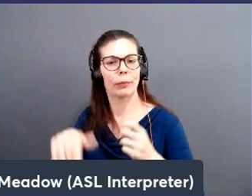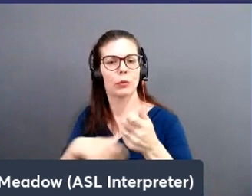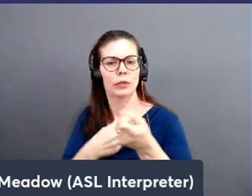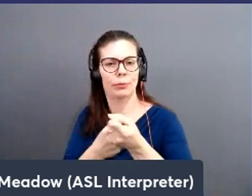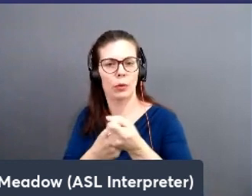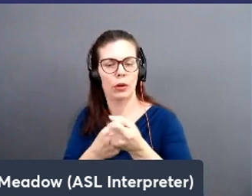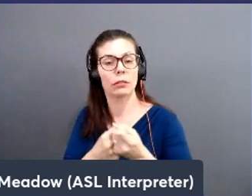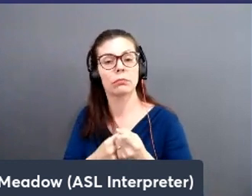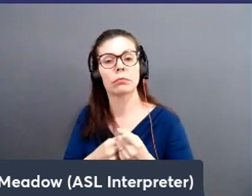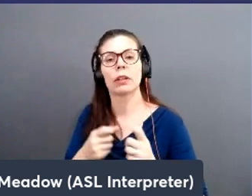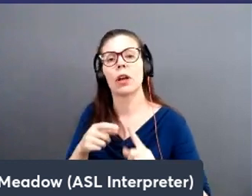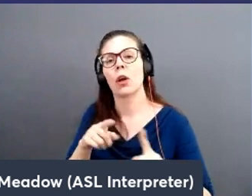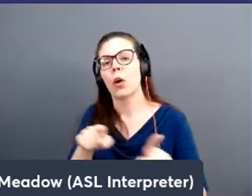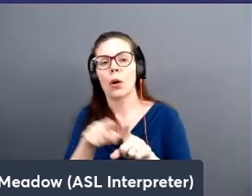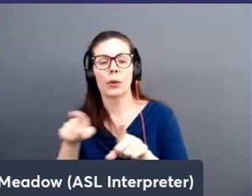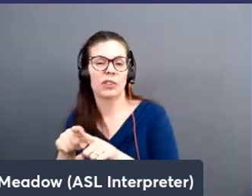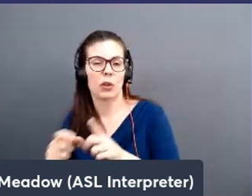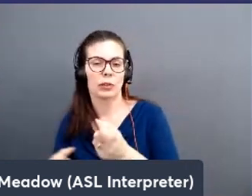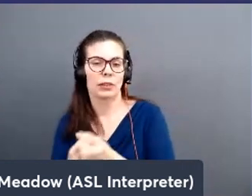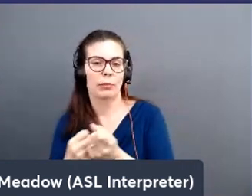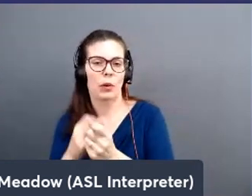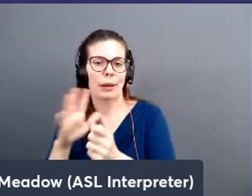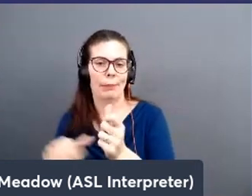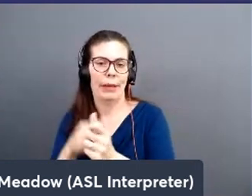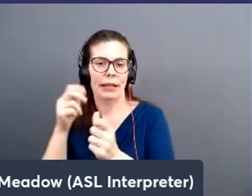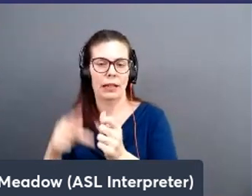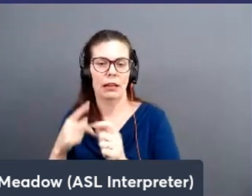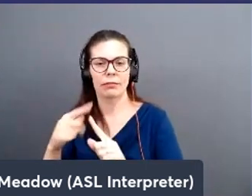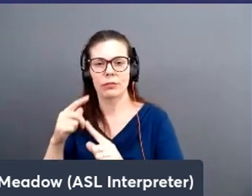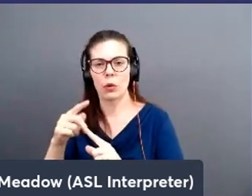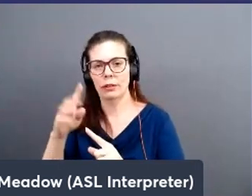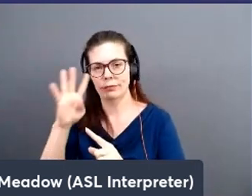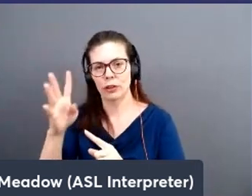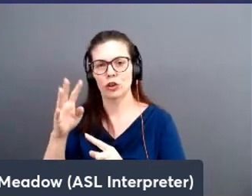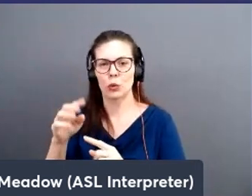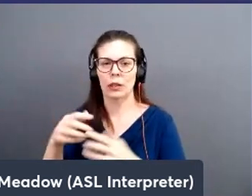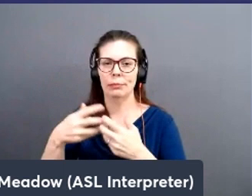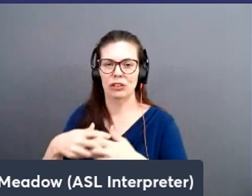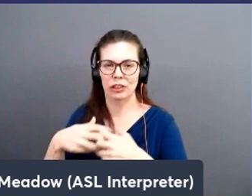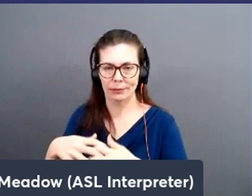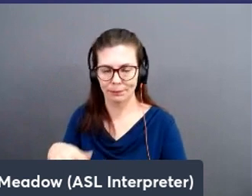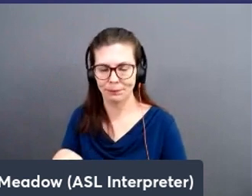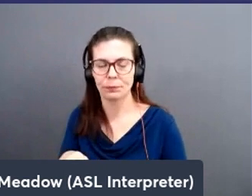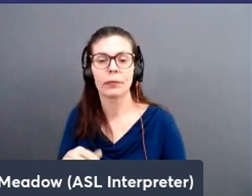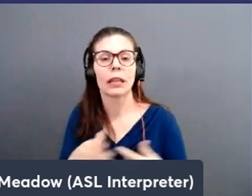we also support backup for virtual machine VMwares. So when you are using it for the first time,